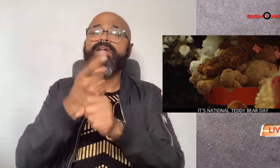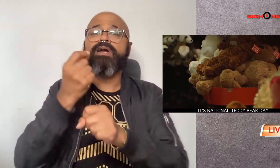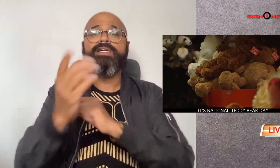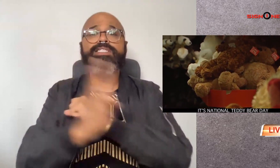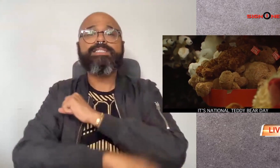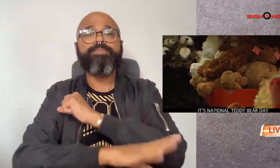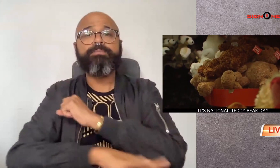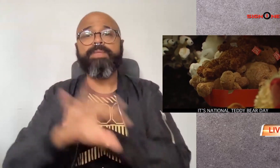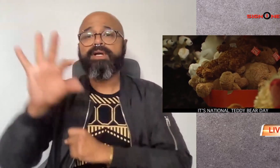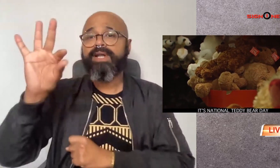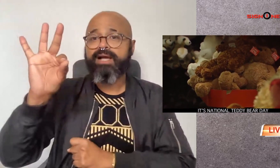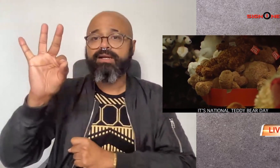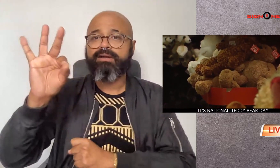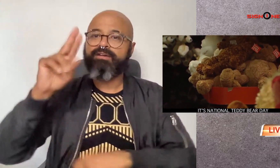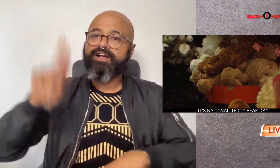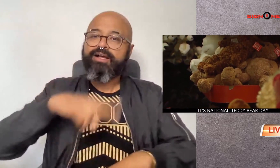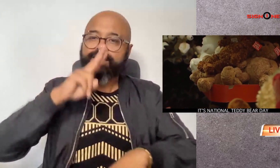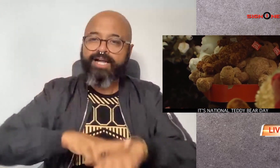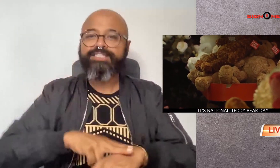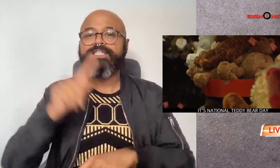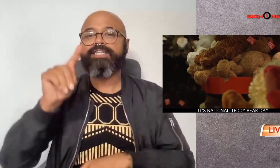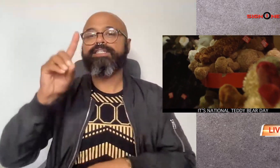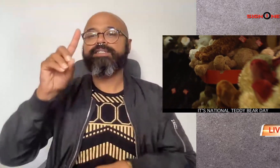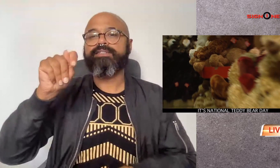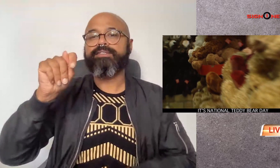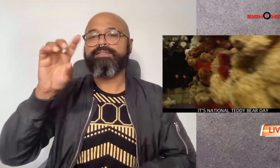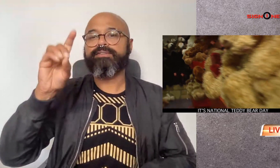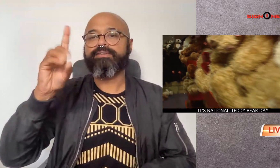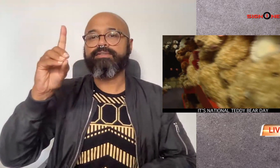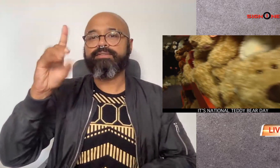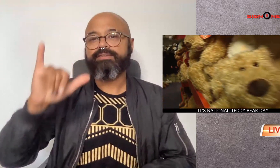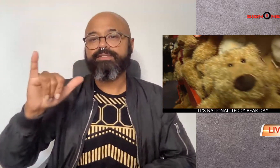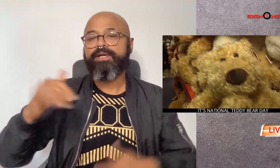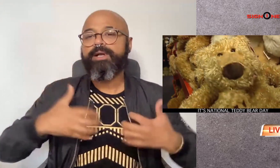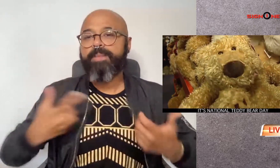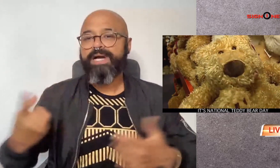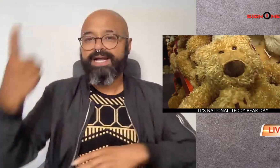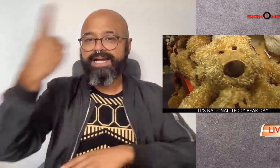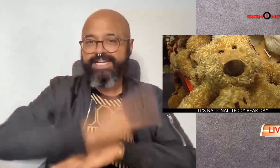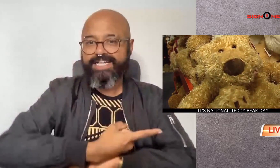every year in the fall September 9 is national teddy bear day